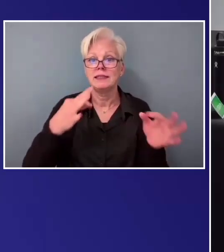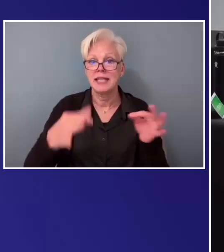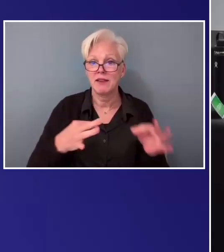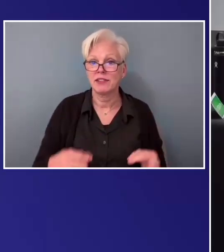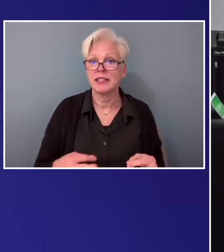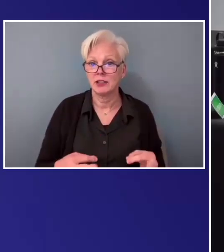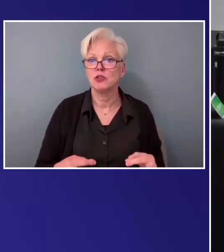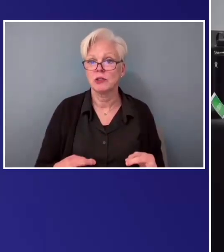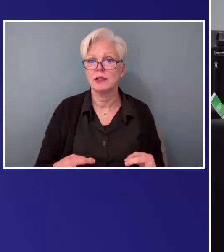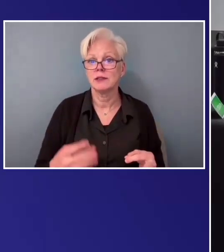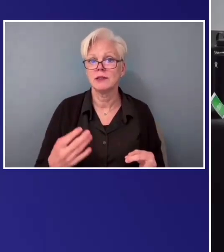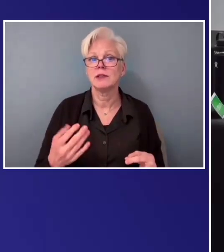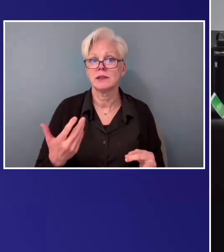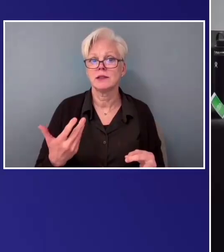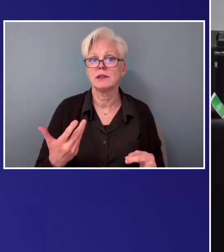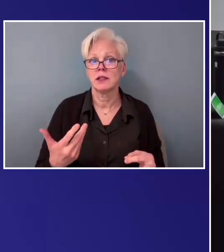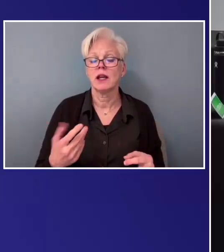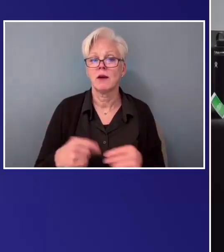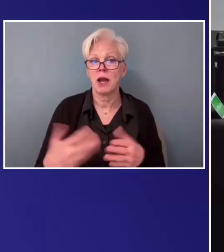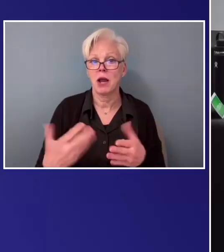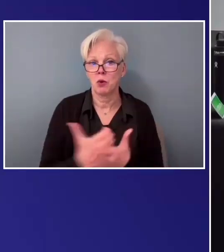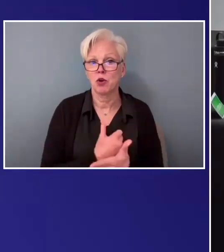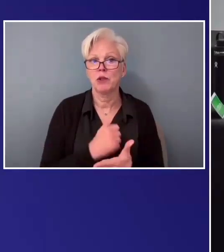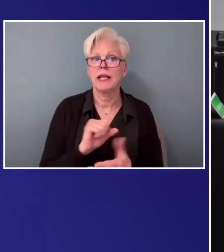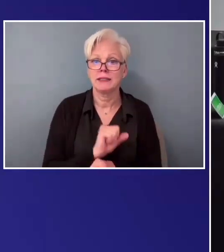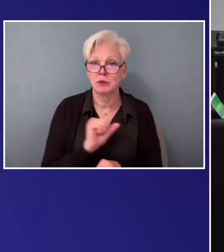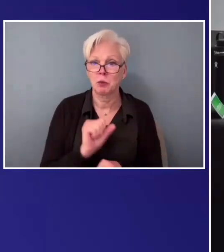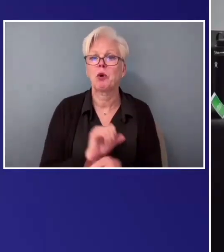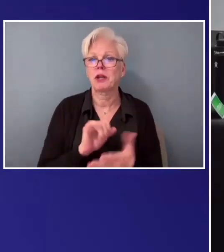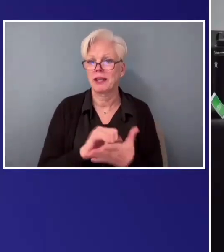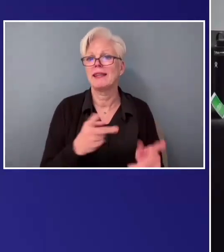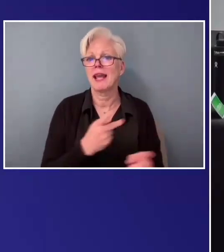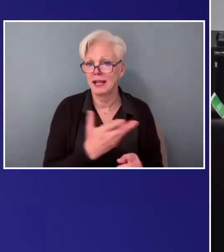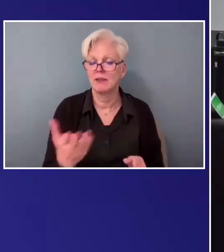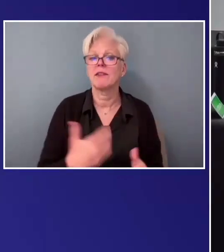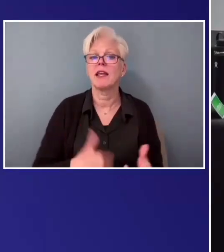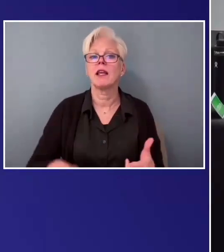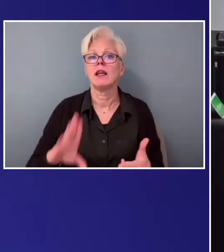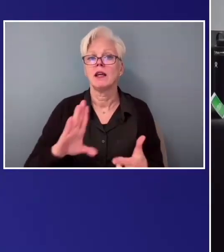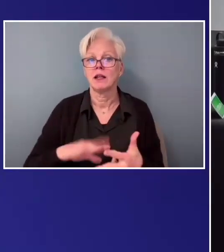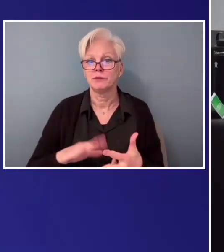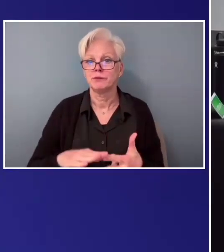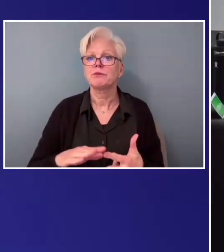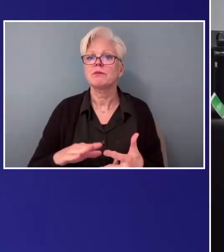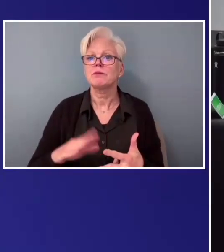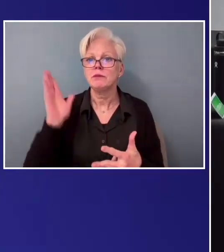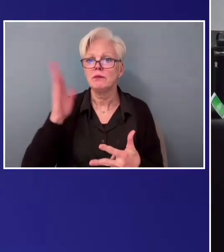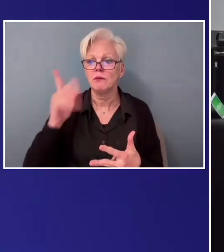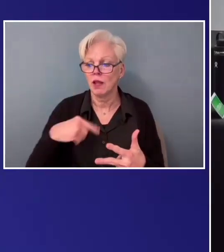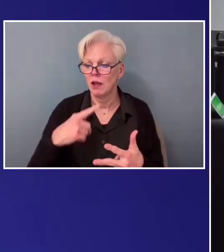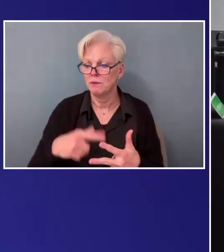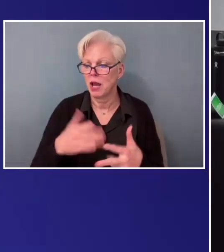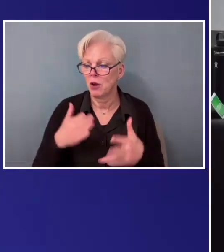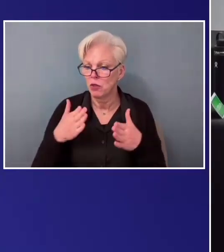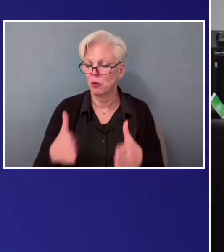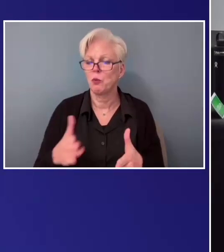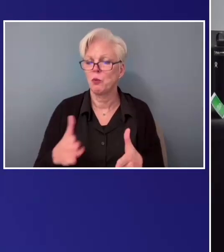as we mentioned, of earnings working, that sort of thing. We are going to do one on the way that the earnings premium